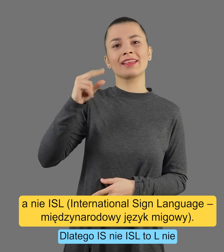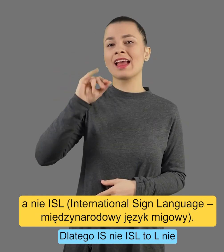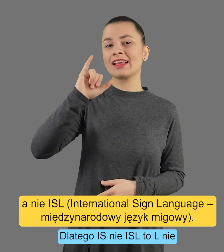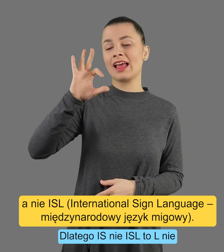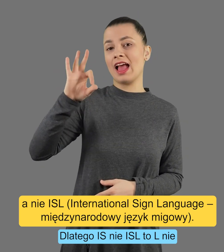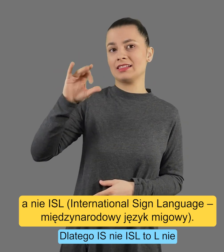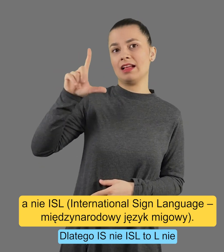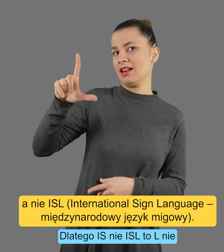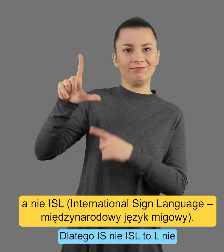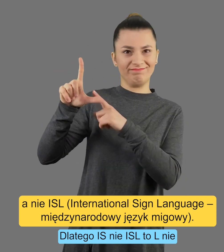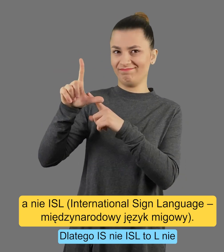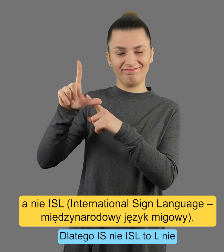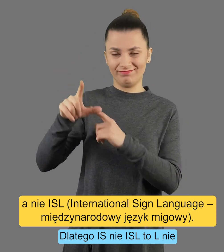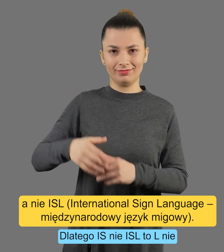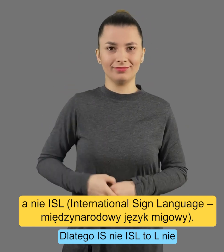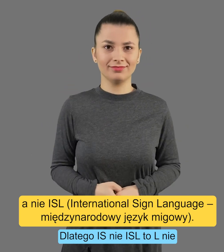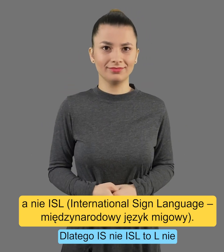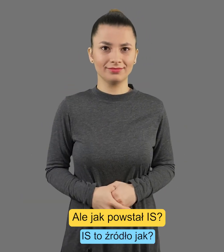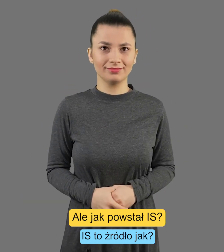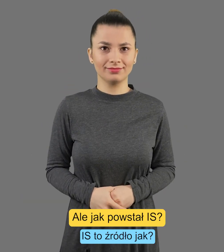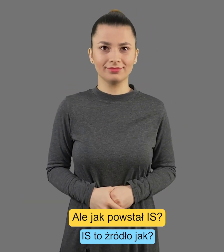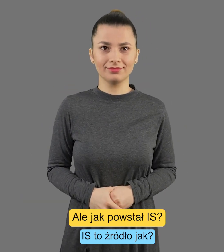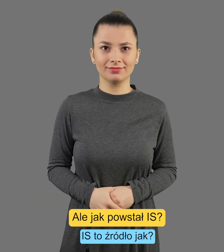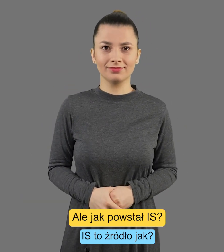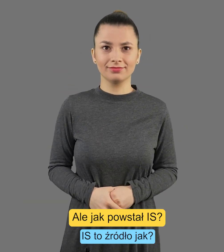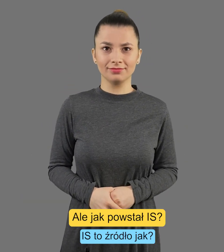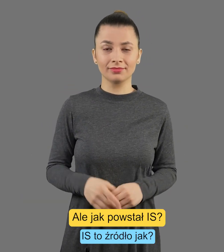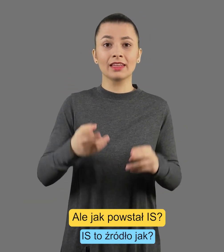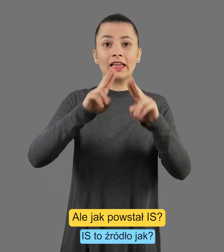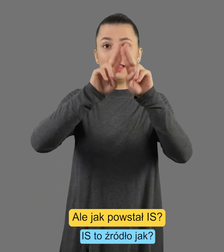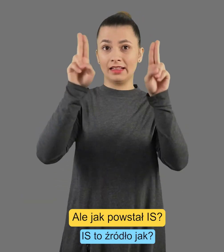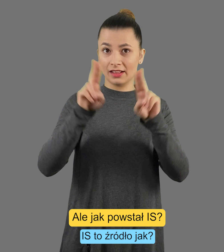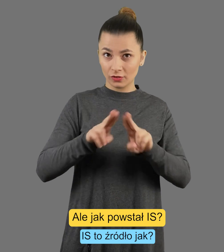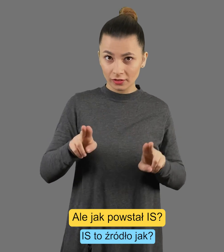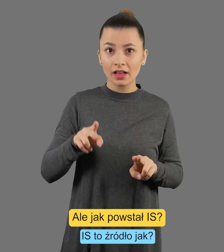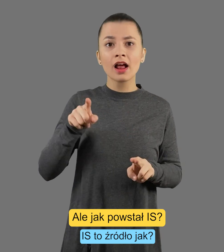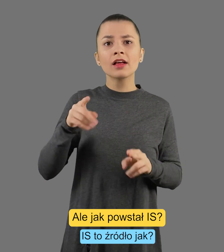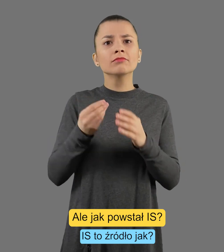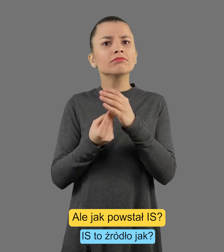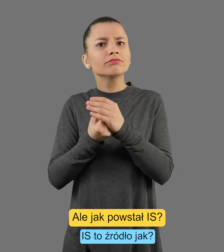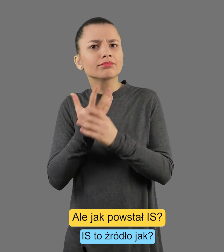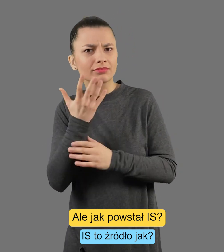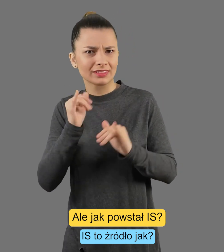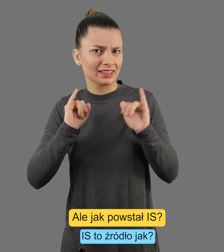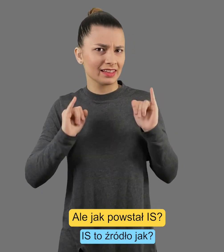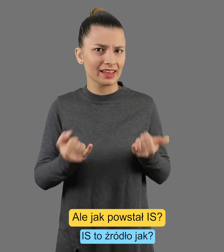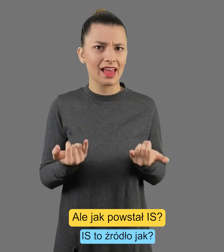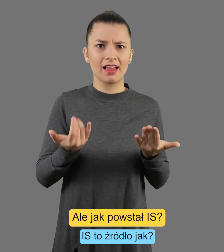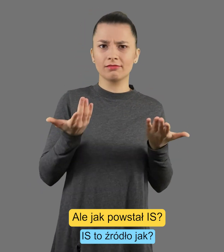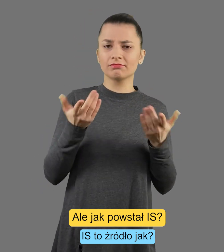not ISL (International Sign Language). But how was IS created?